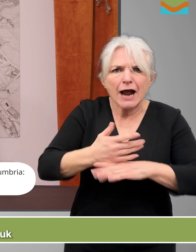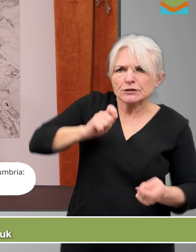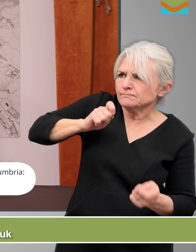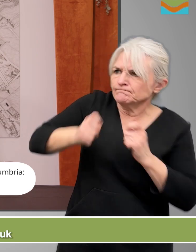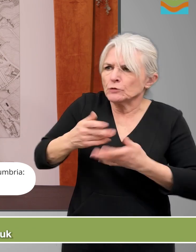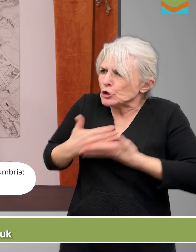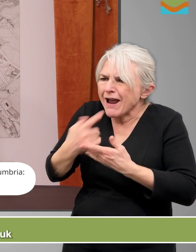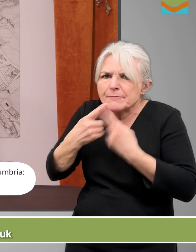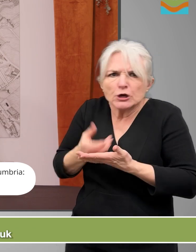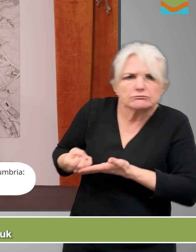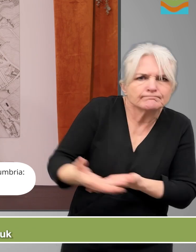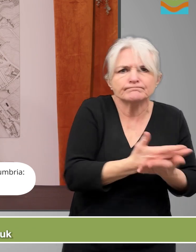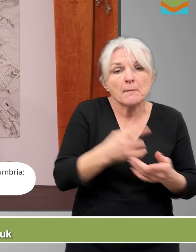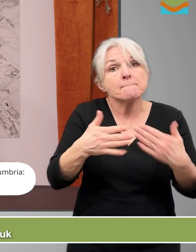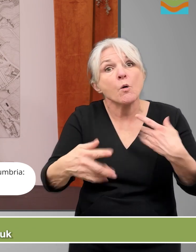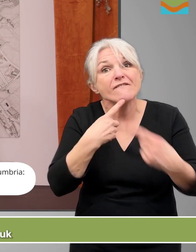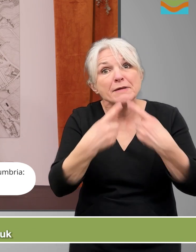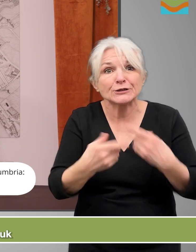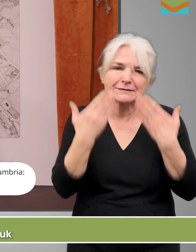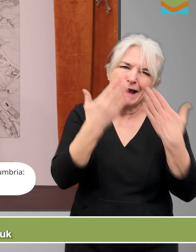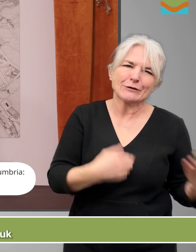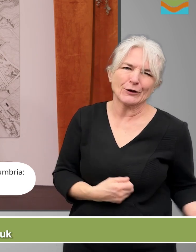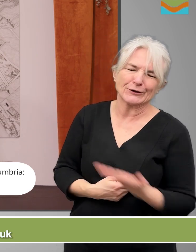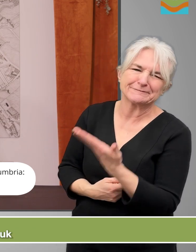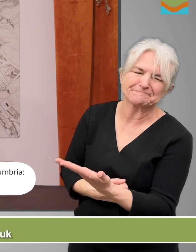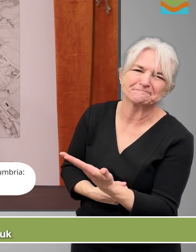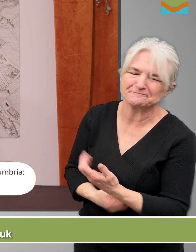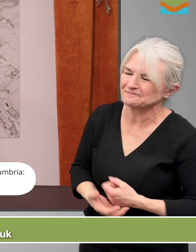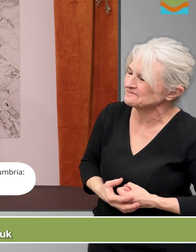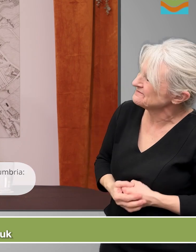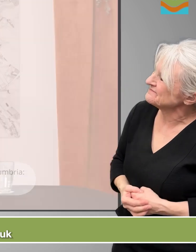please visit www.pgn.org uk.